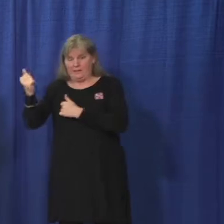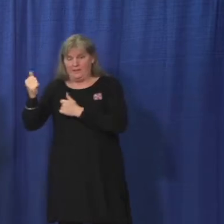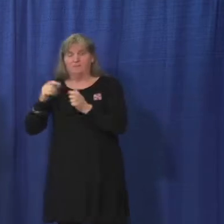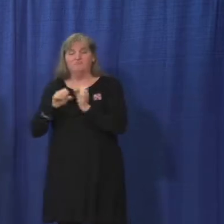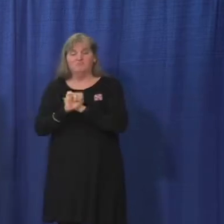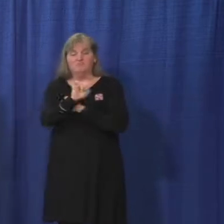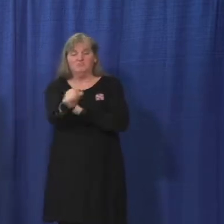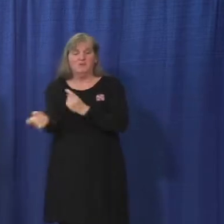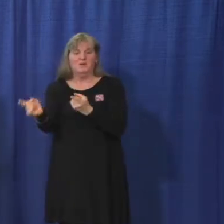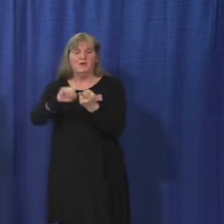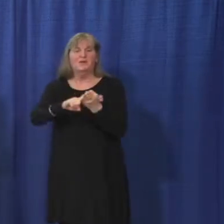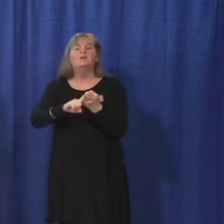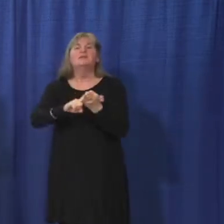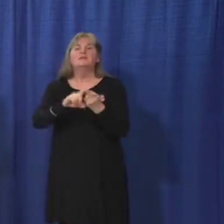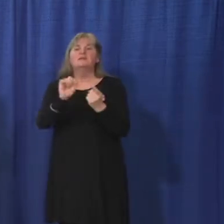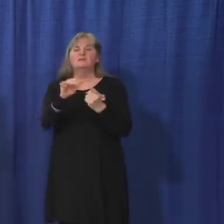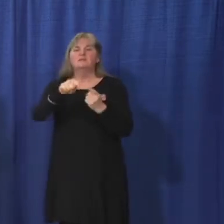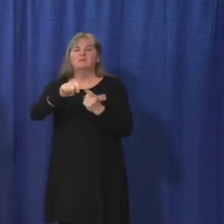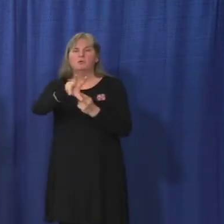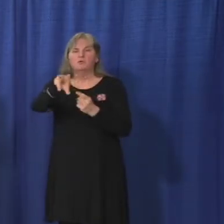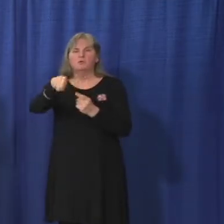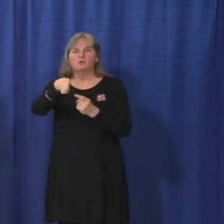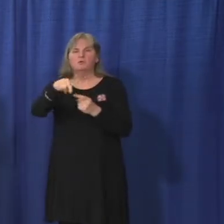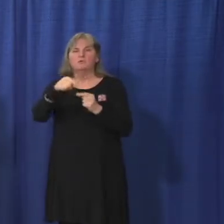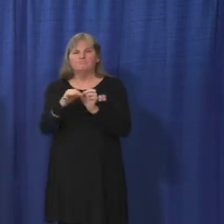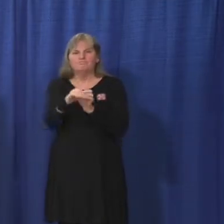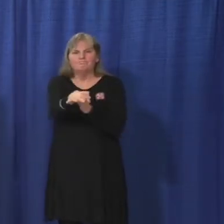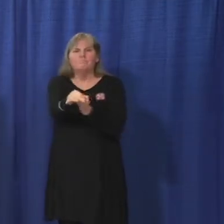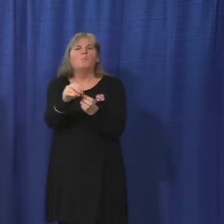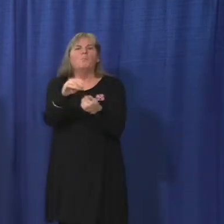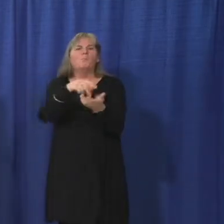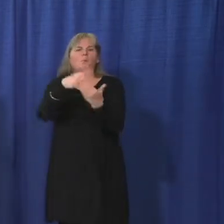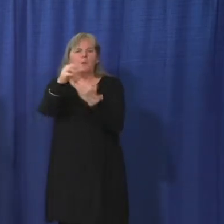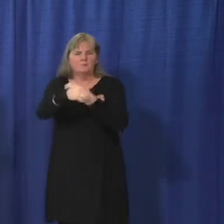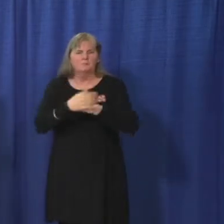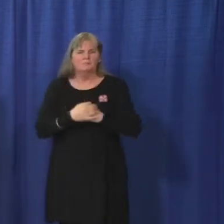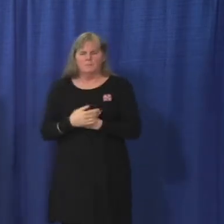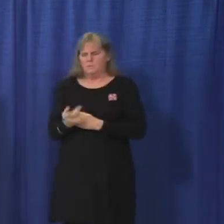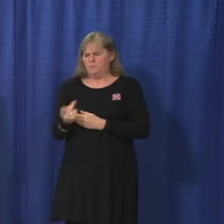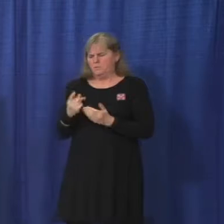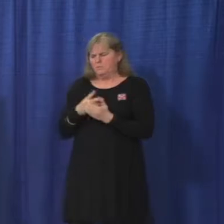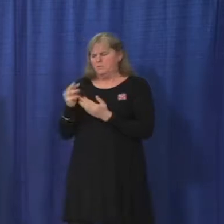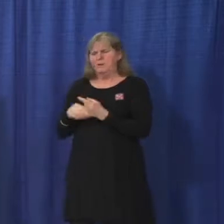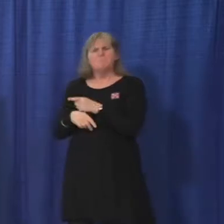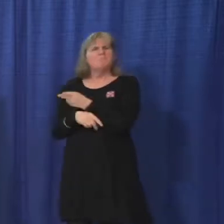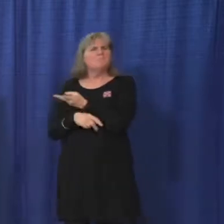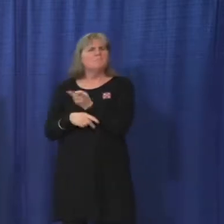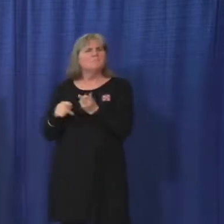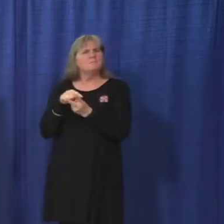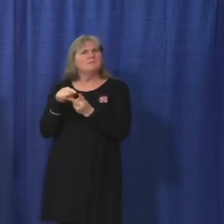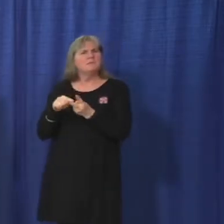September 30th. Renewing these programs means that if you already use the program and maxed out you will